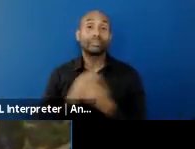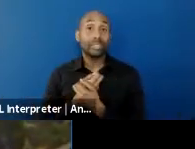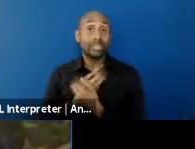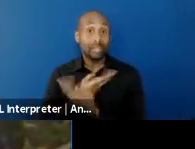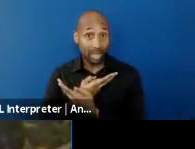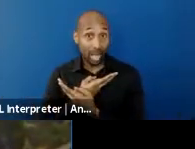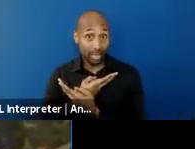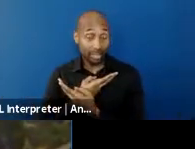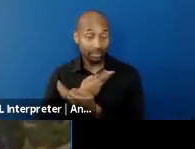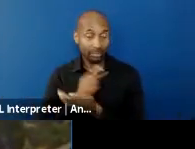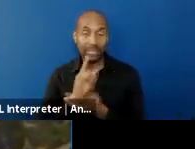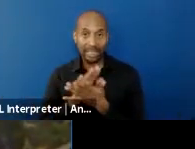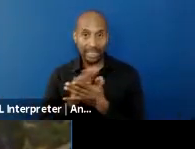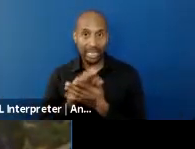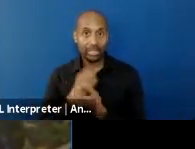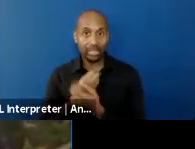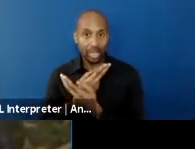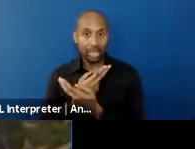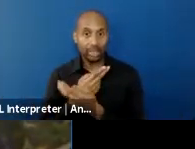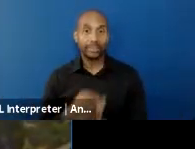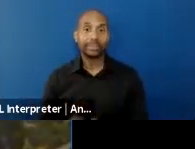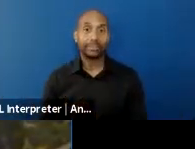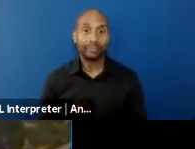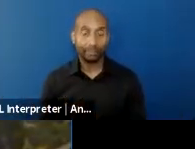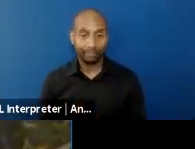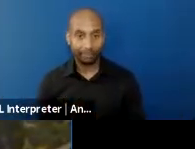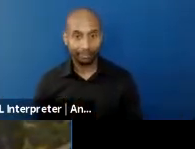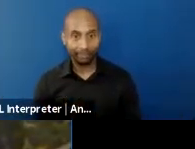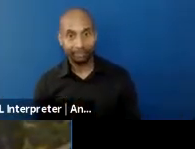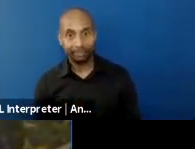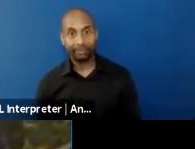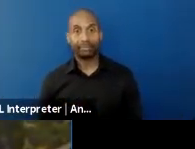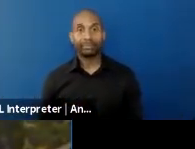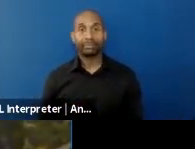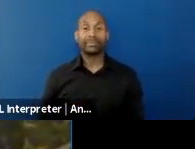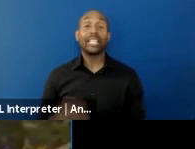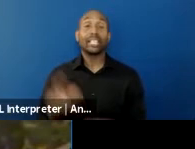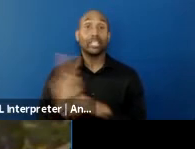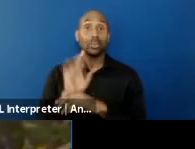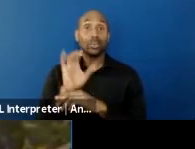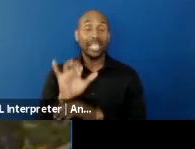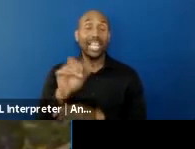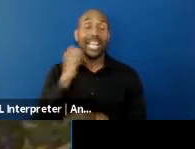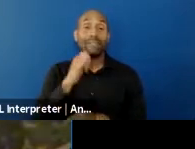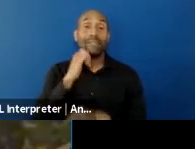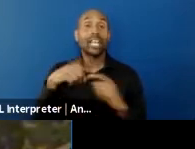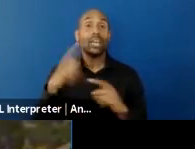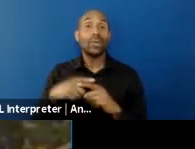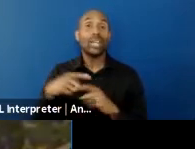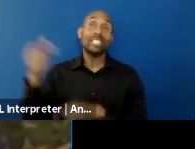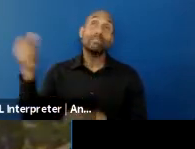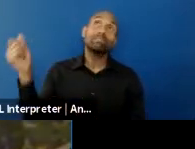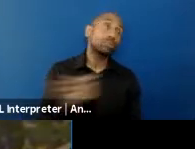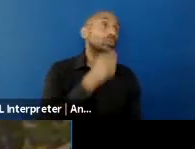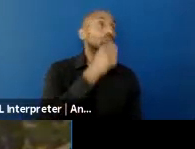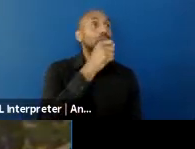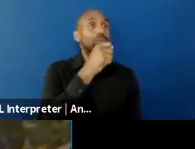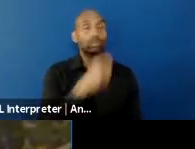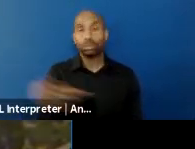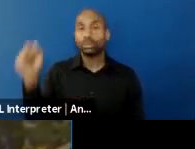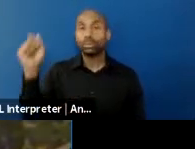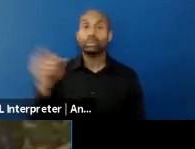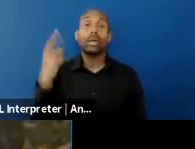He wore that every day when he rang the bell to open and close the market.